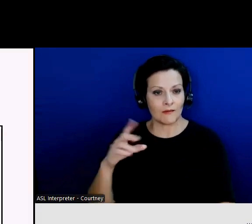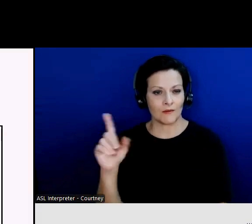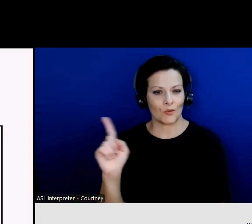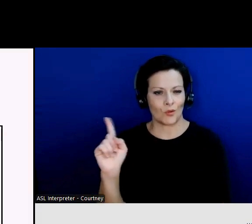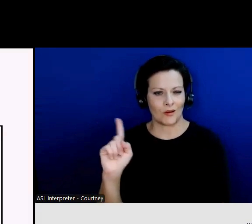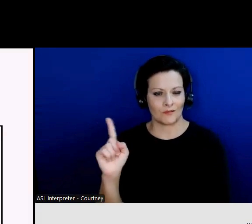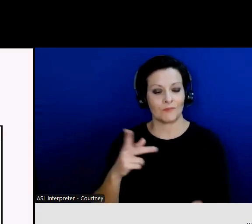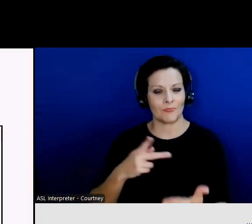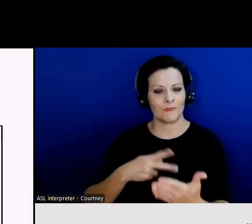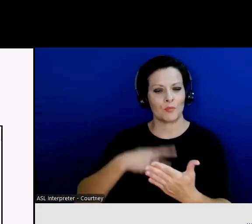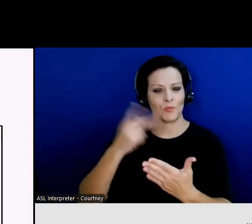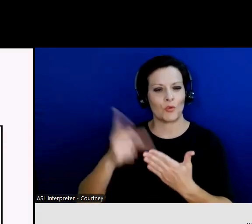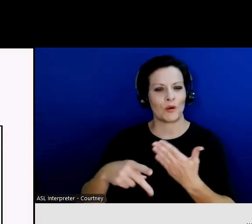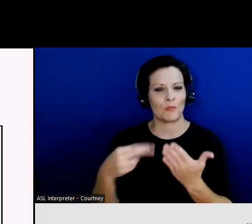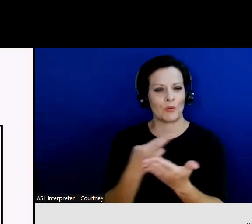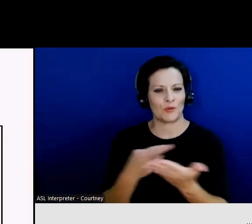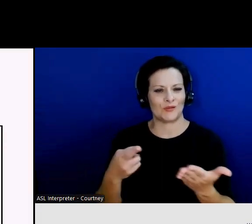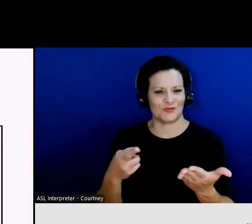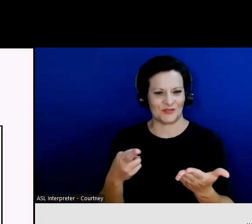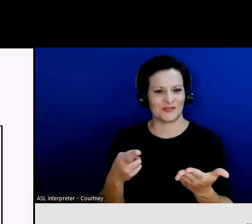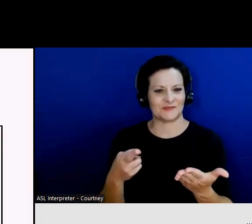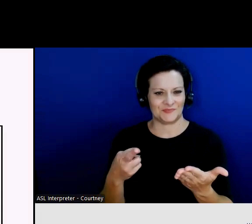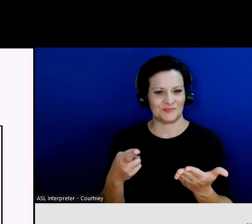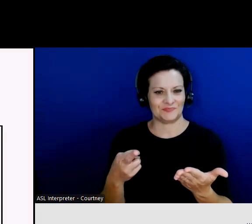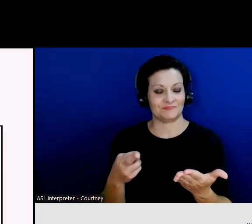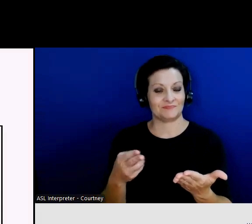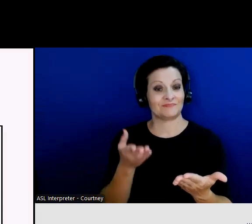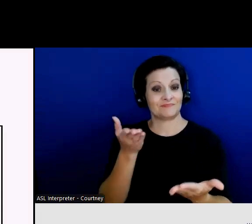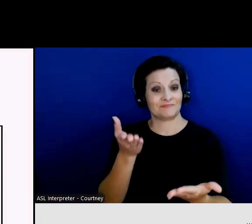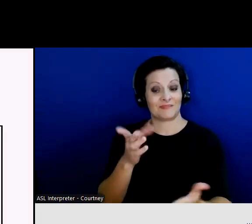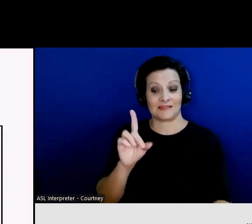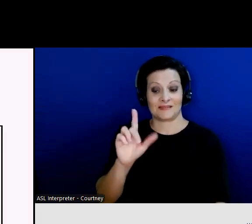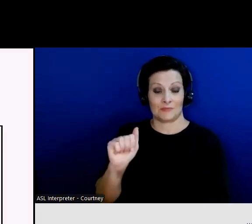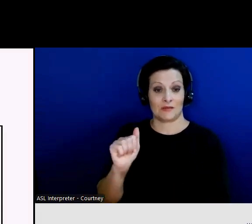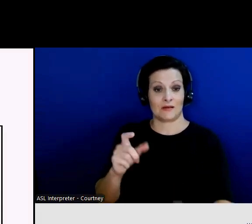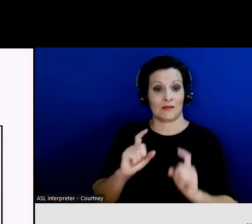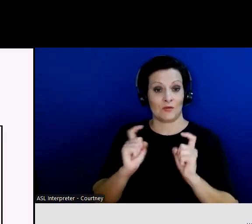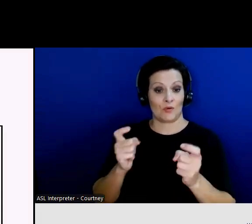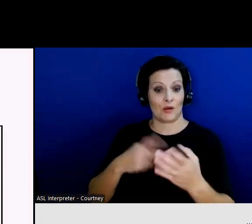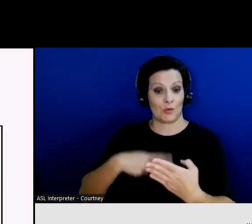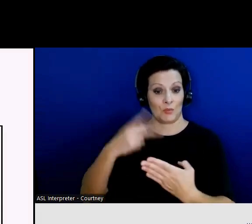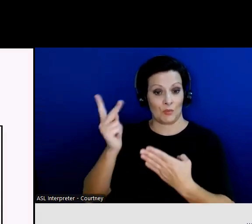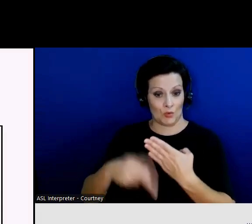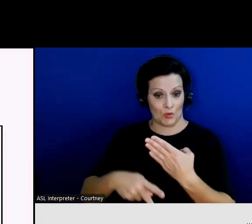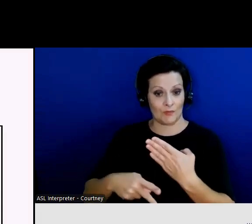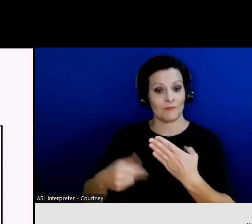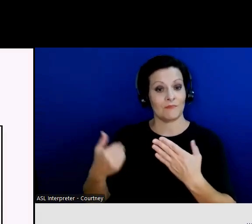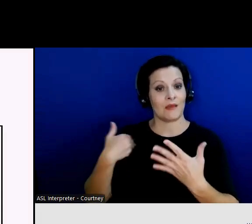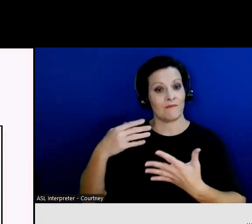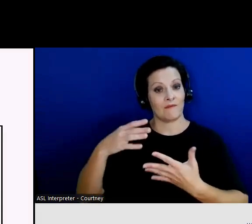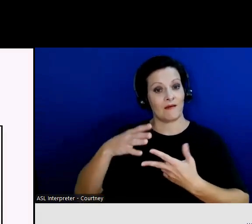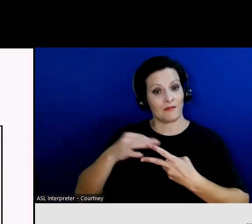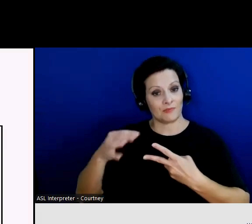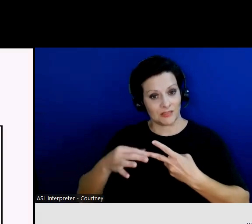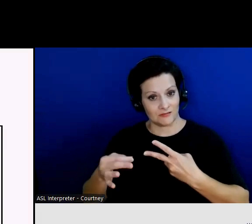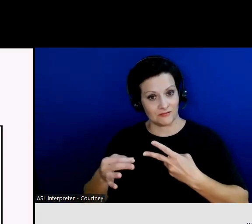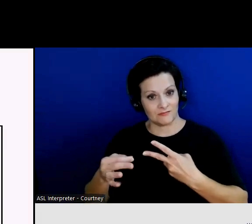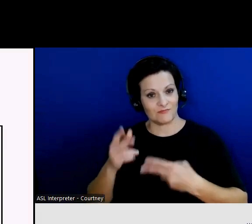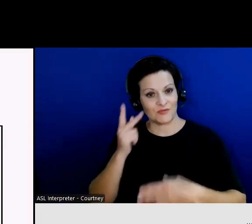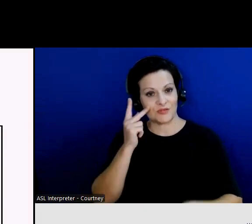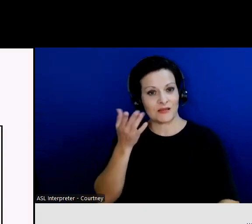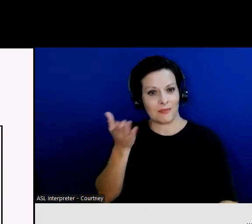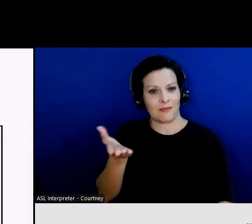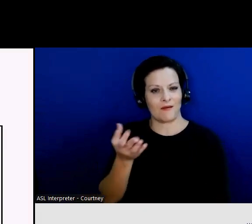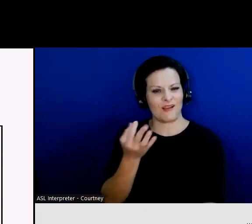section under the Disability Grant Program accordion on the Funding Opportunities webpage.